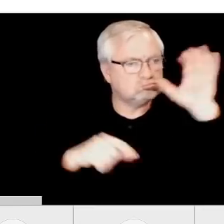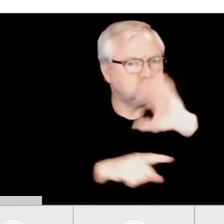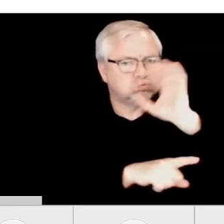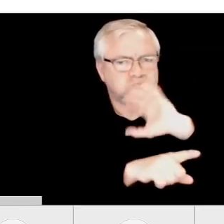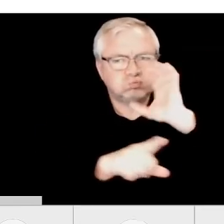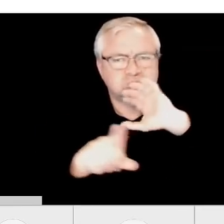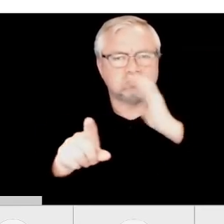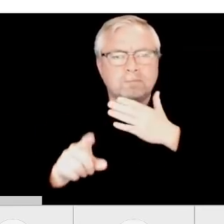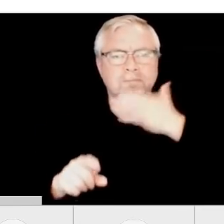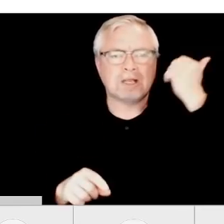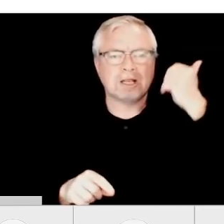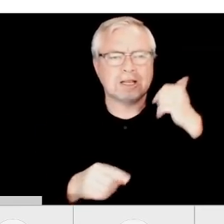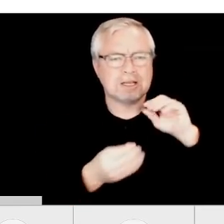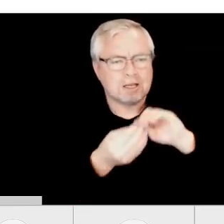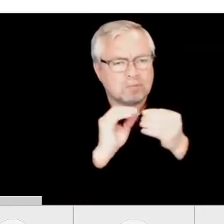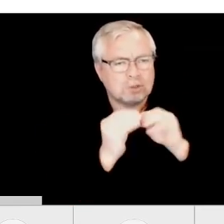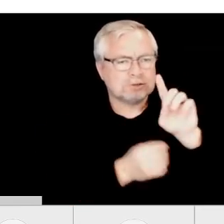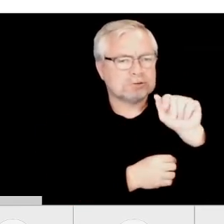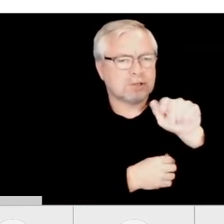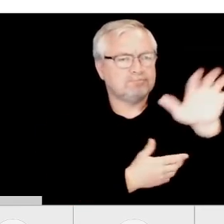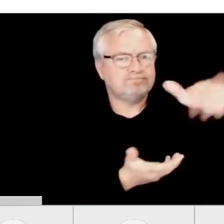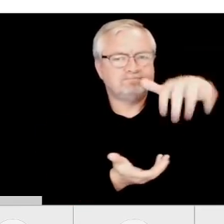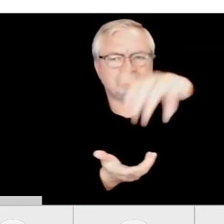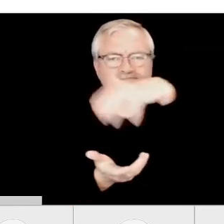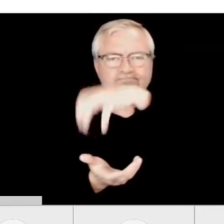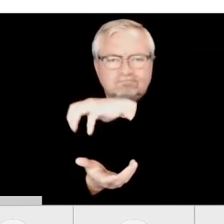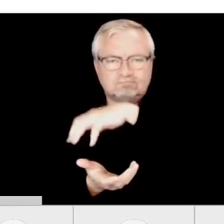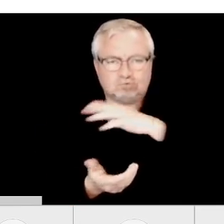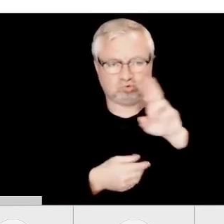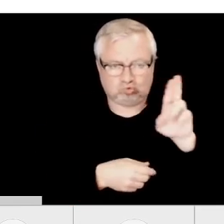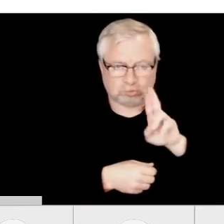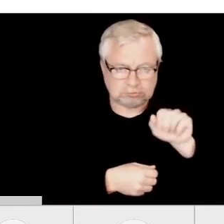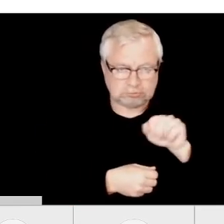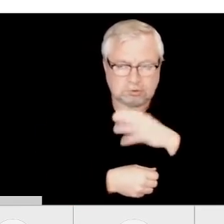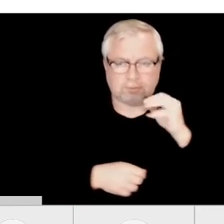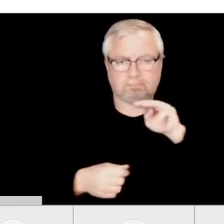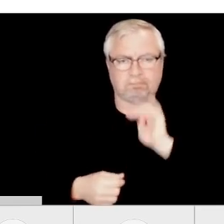We are looking to both refine and enhance our work.